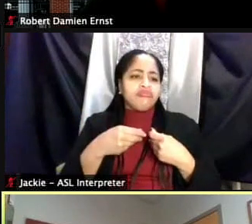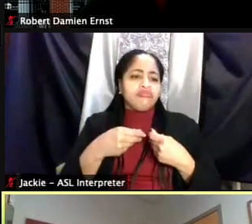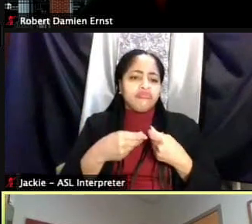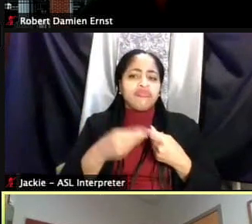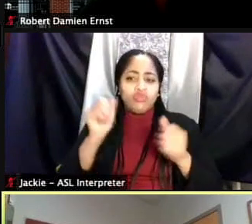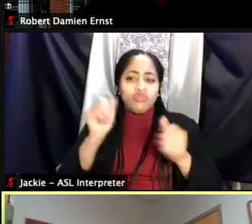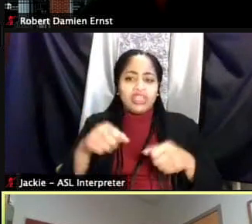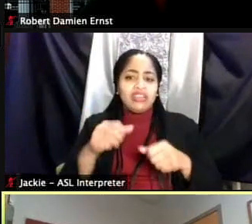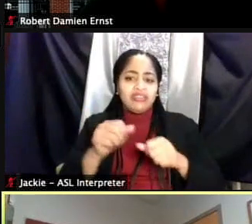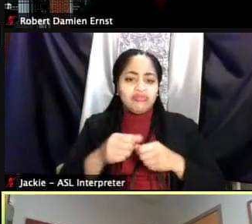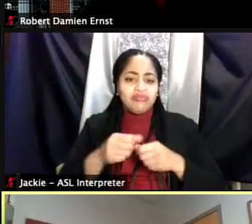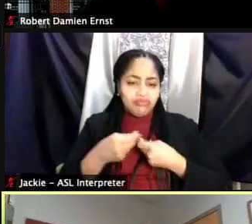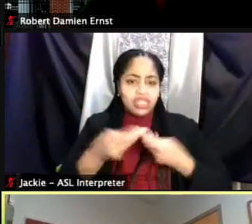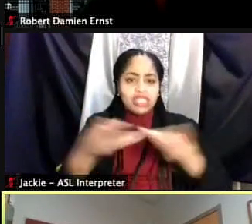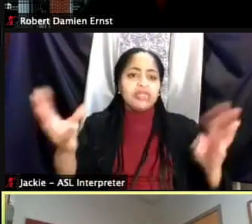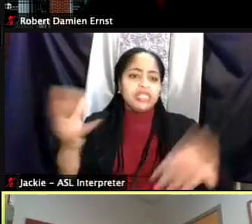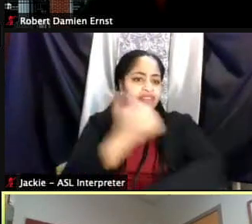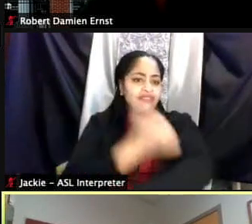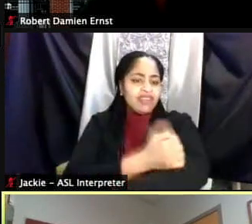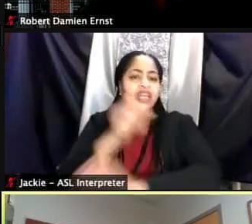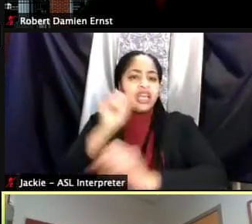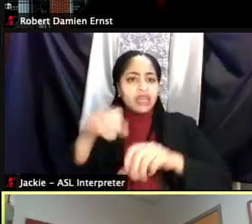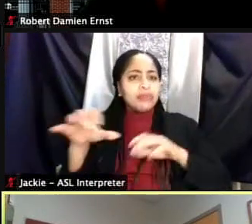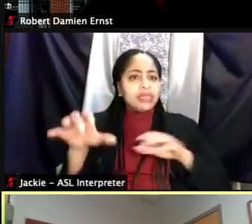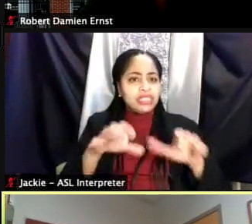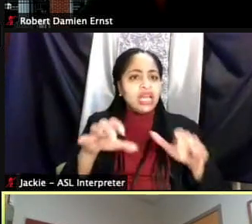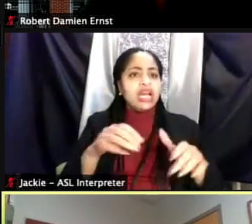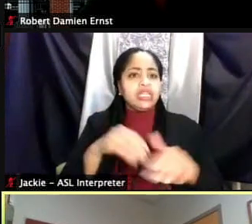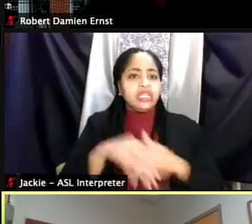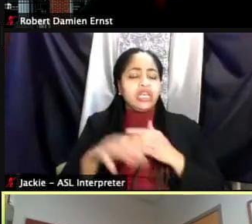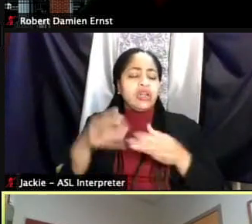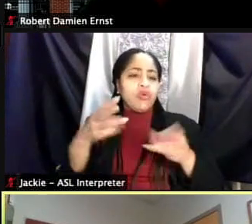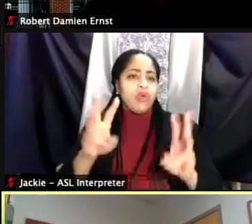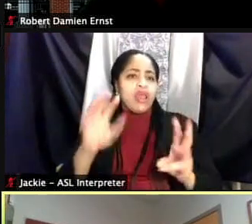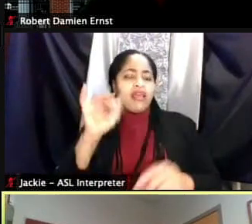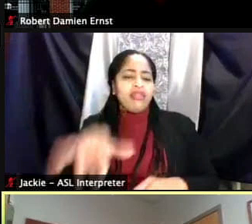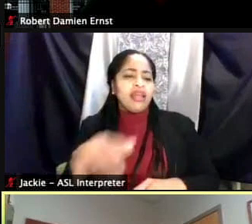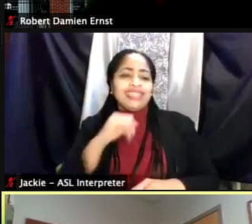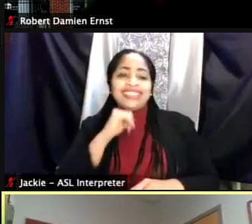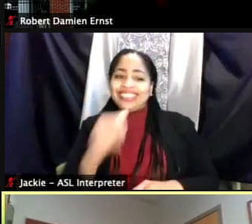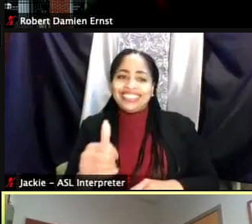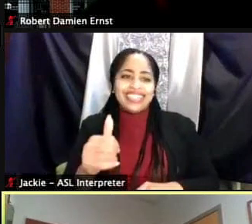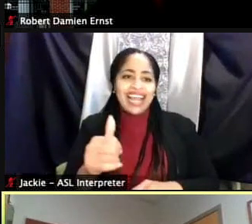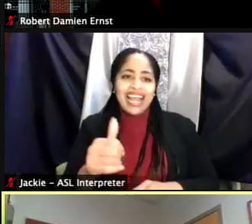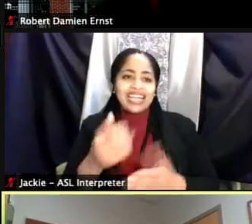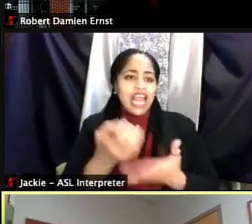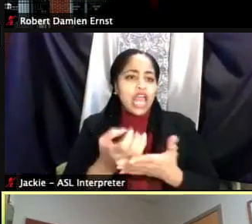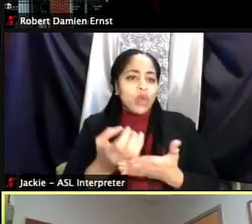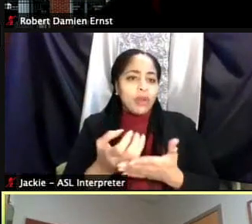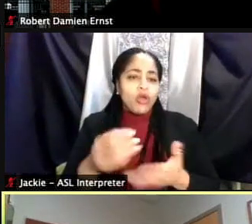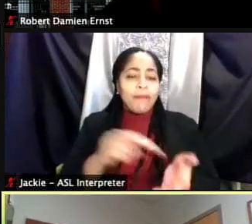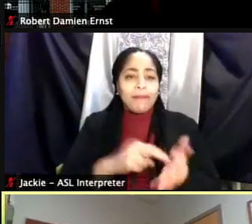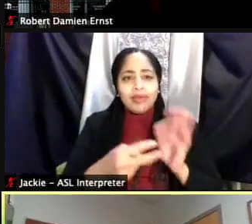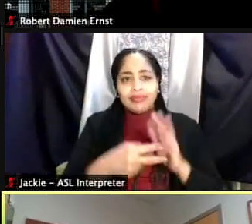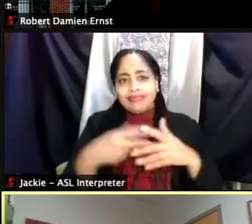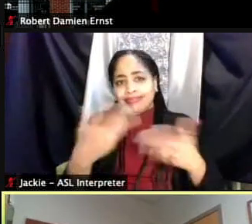Dispensing vaccine can be done in a manner that is not as equitable. Meaning, to give you an example.